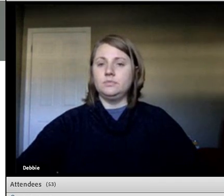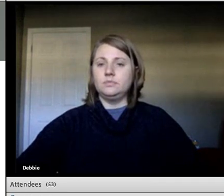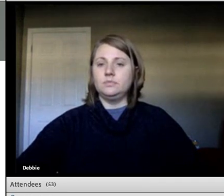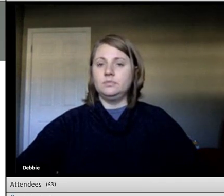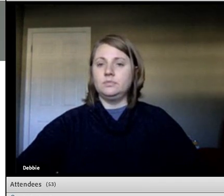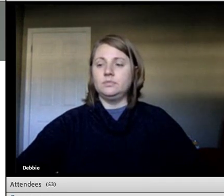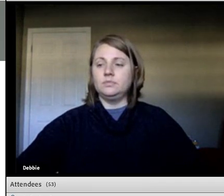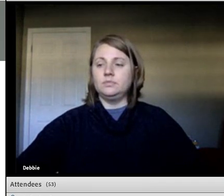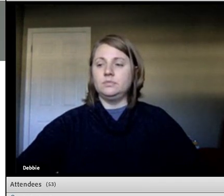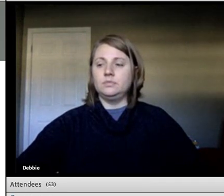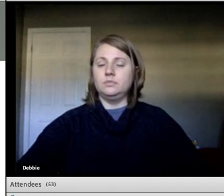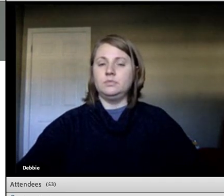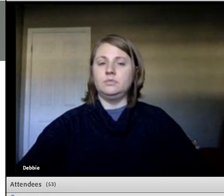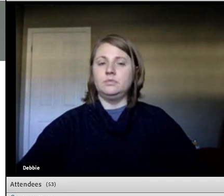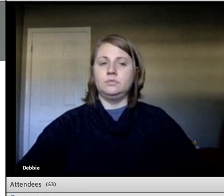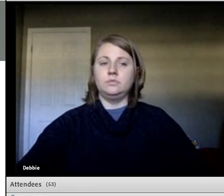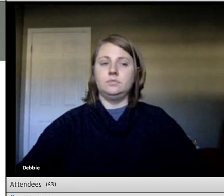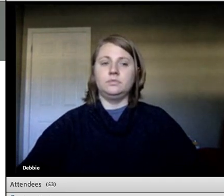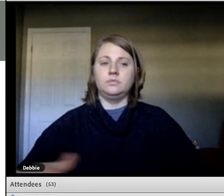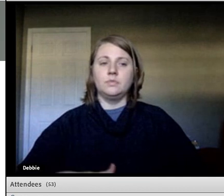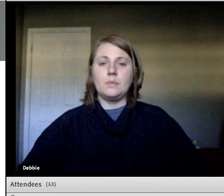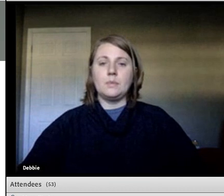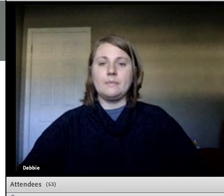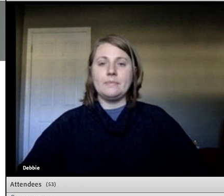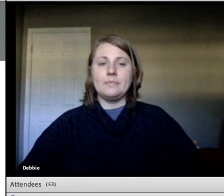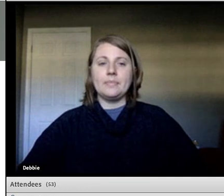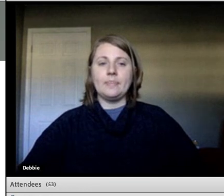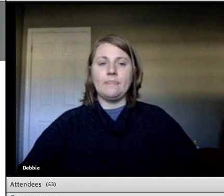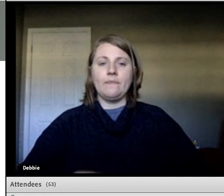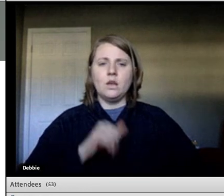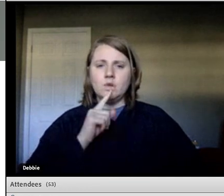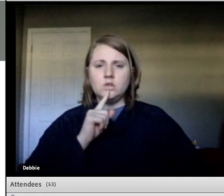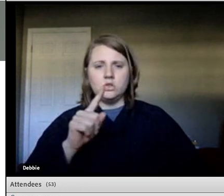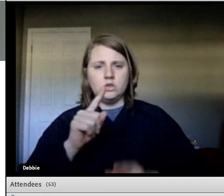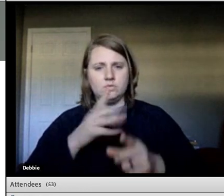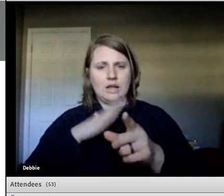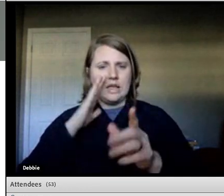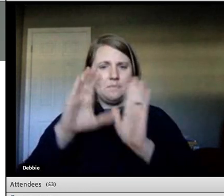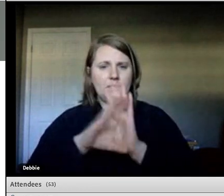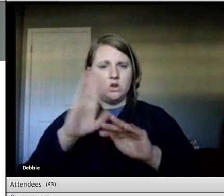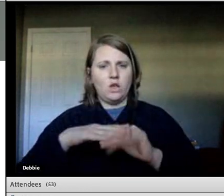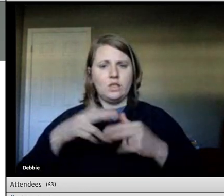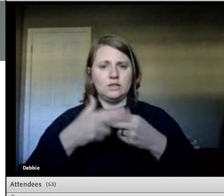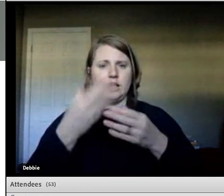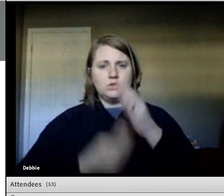I don't know what happened to my image there. That's really, like, a weird thing that happened there.